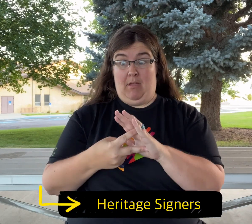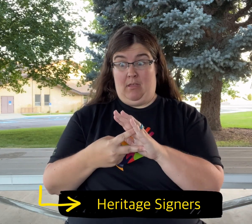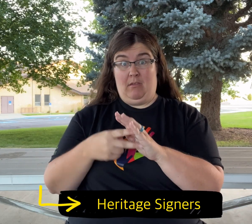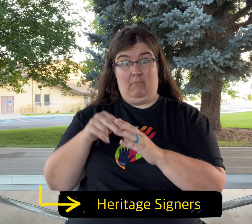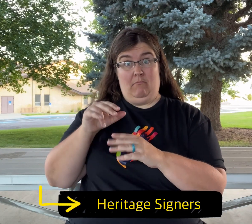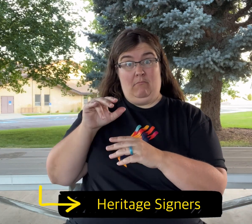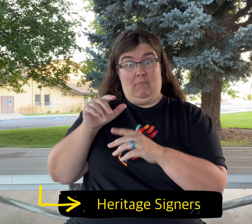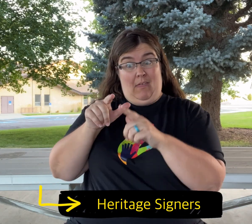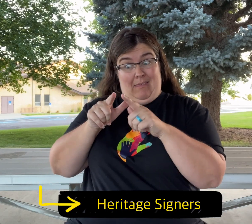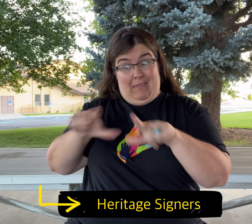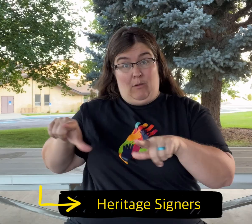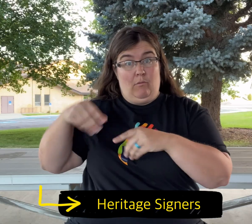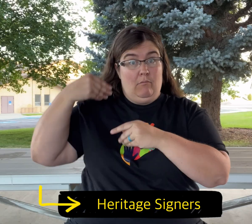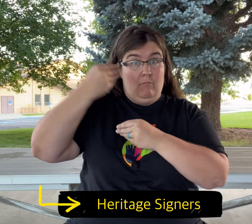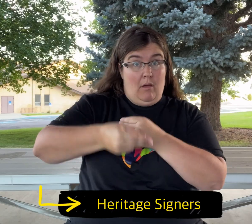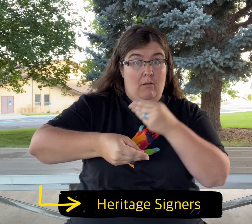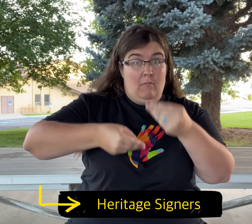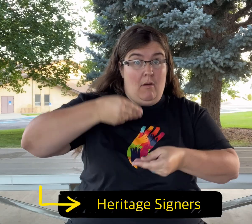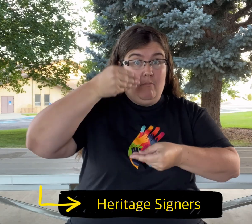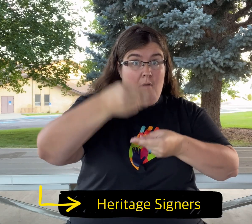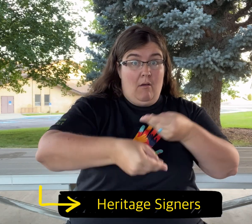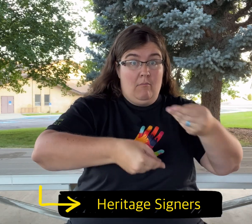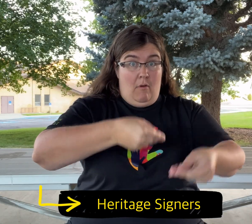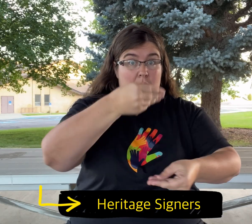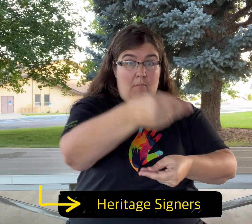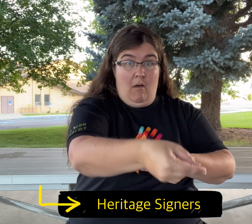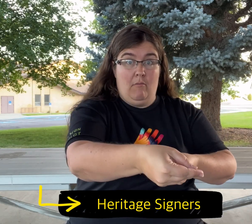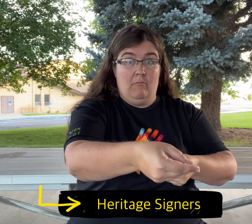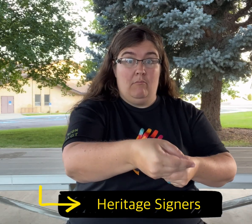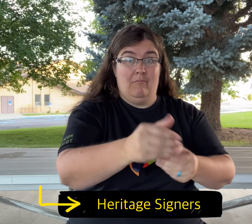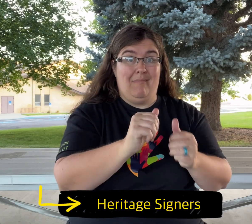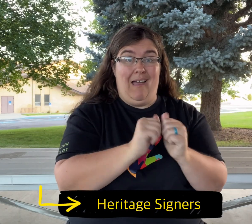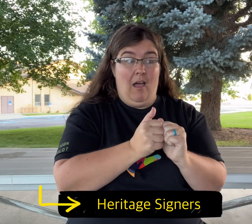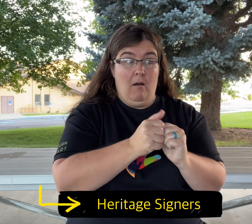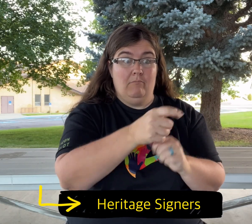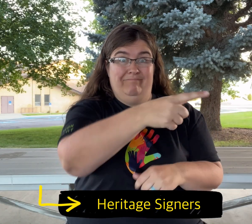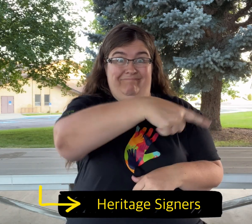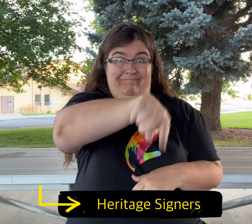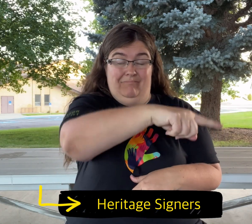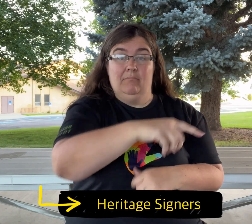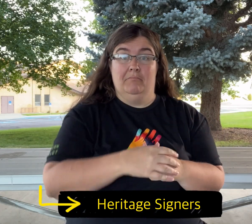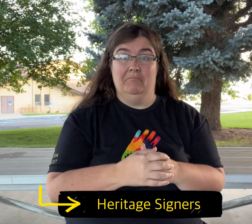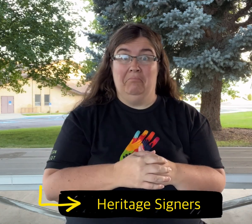which means that sign languages are passed down largely through these hearing signers.